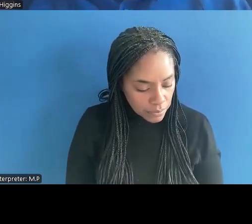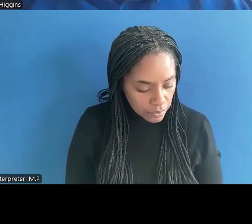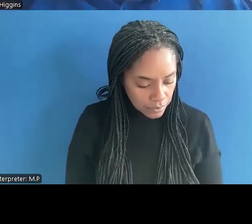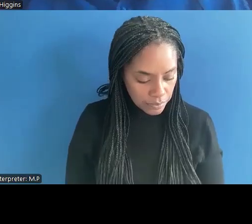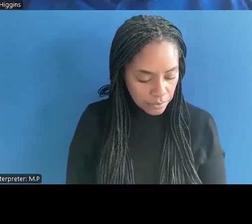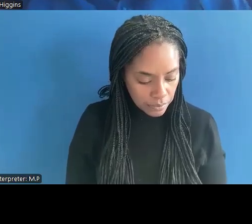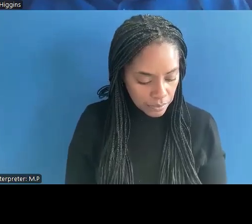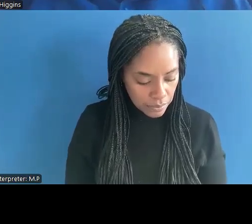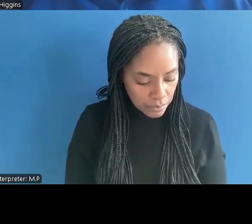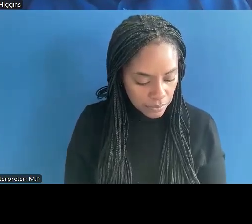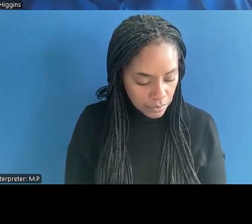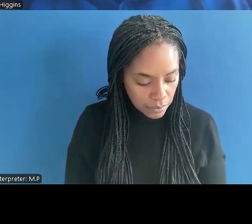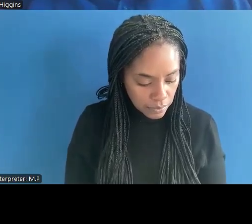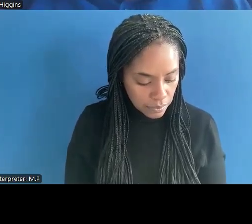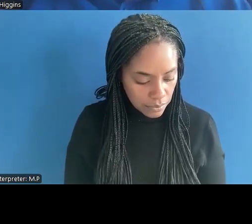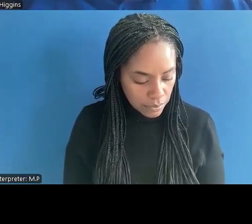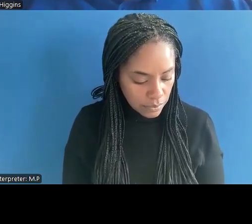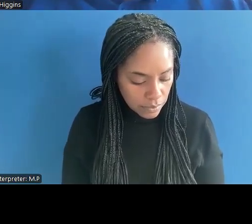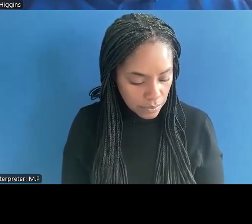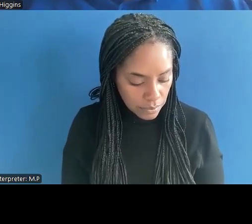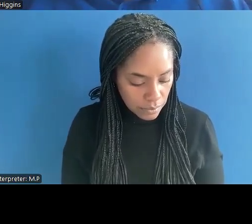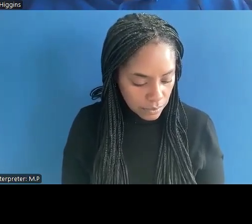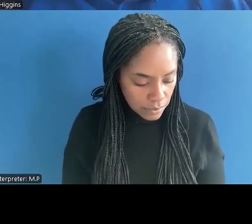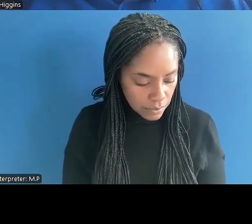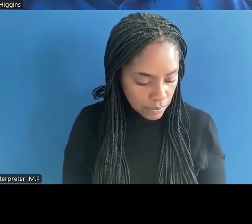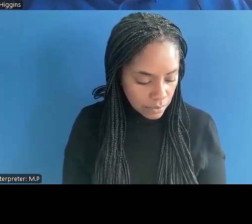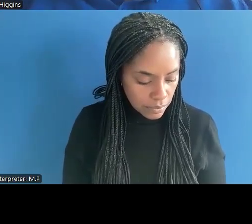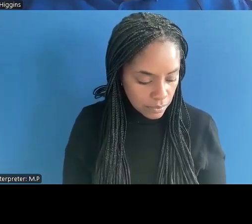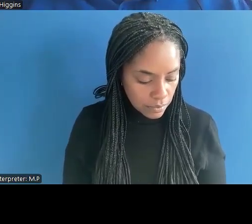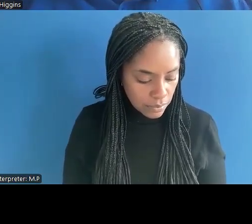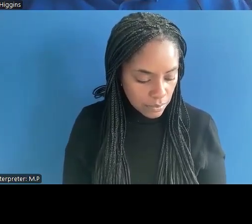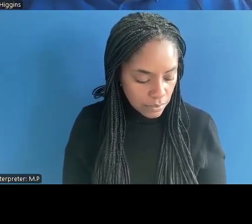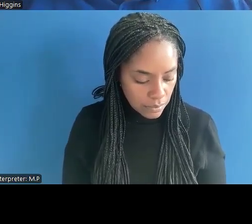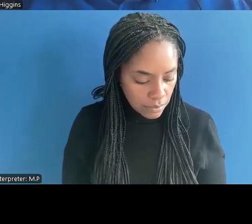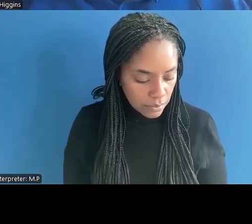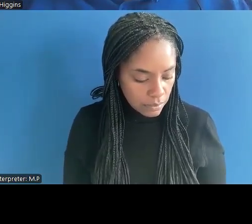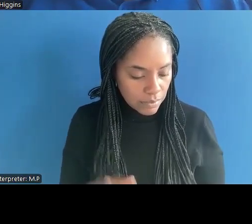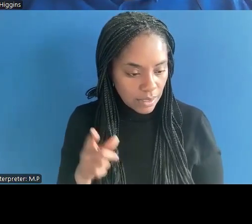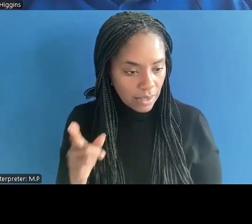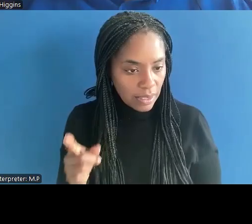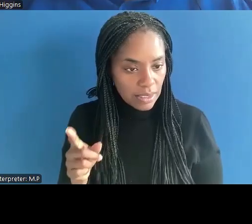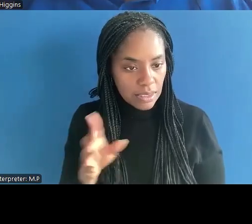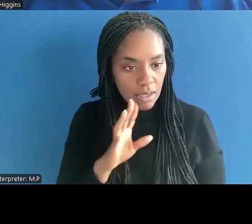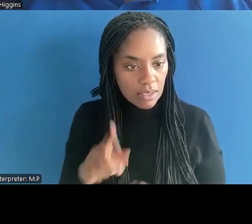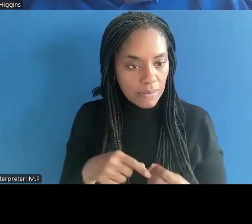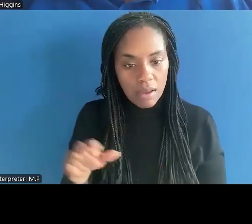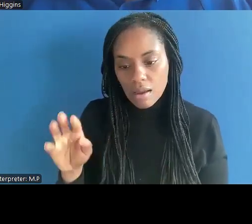All right. This next slide, talks about Medi-Cal and other health coverage.